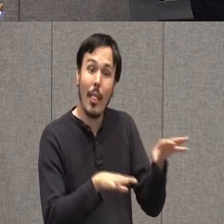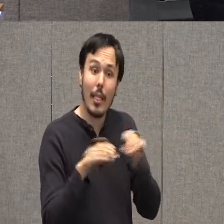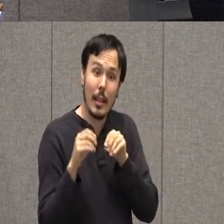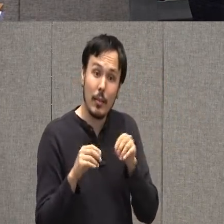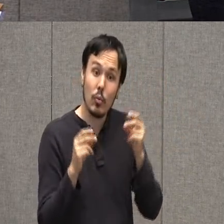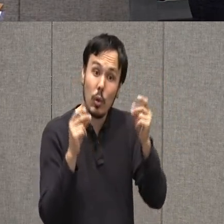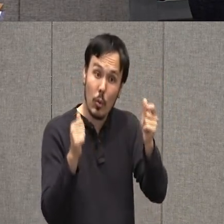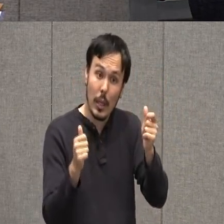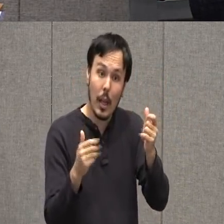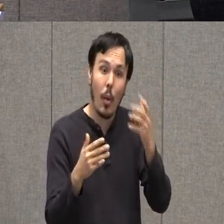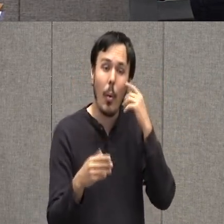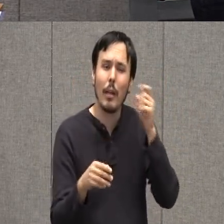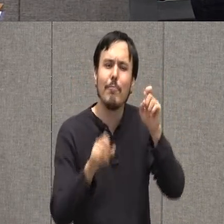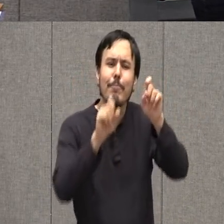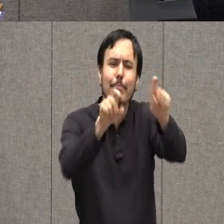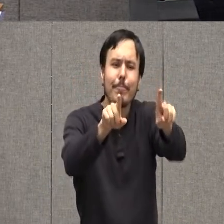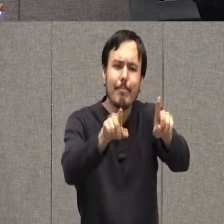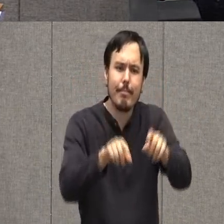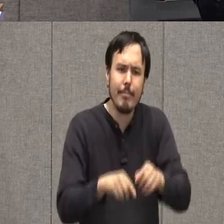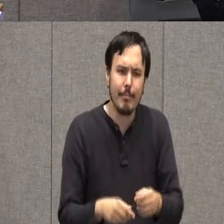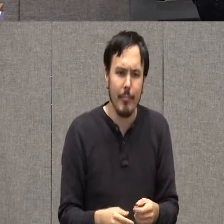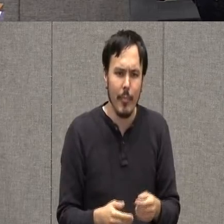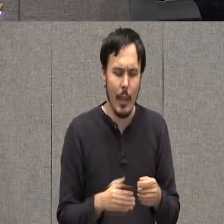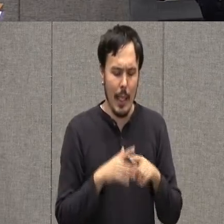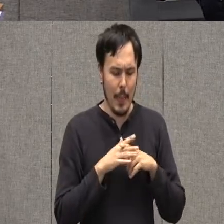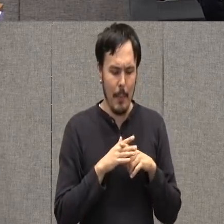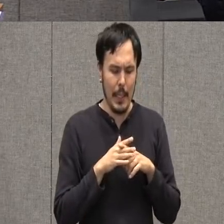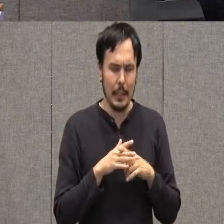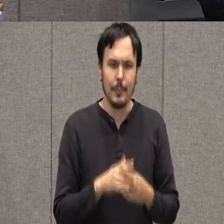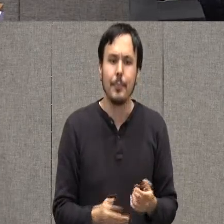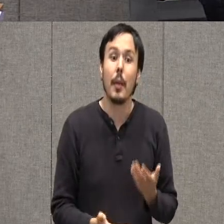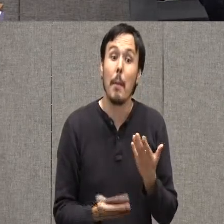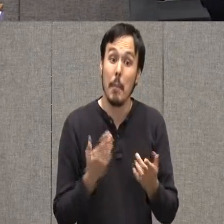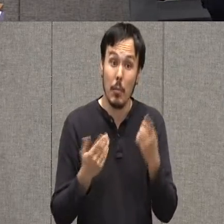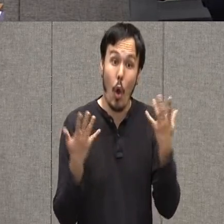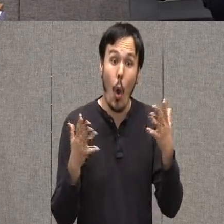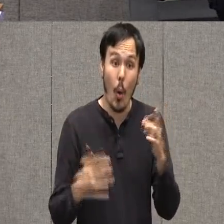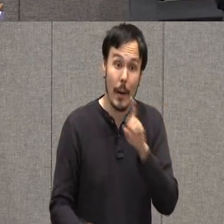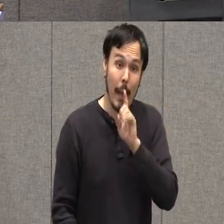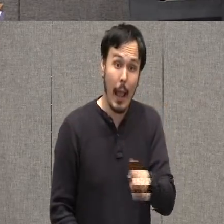I wanted to ask you a question that I asked at the beginning. And maybe you have an answer for this, Ms. Ley.